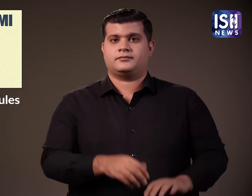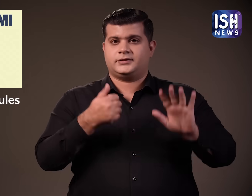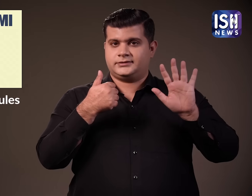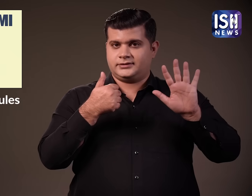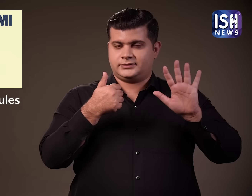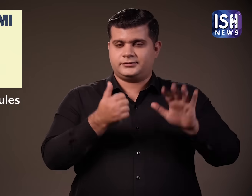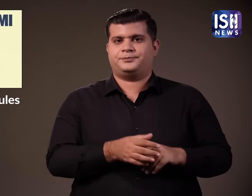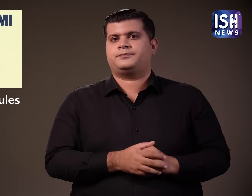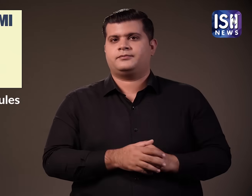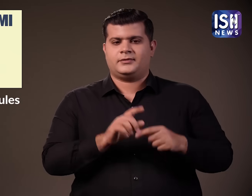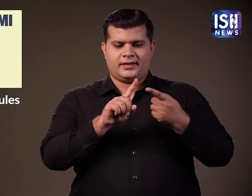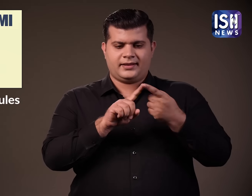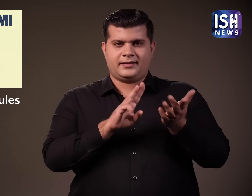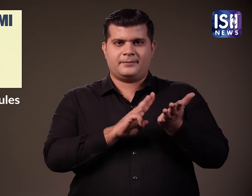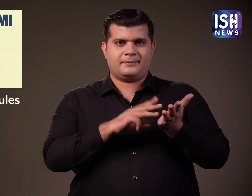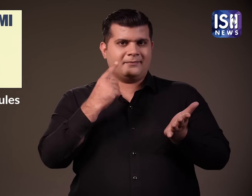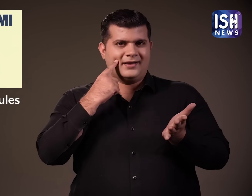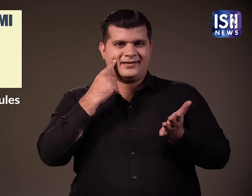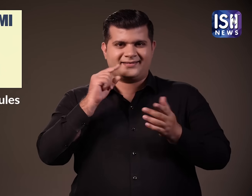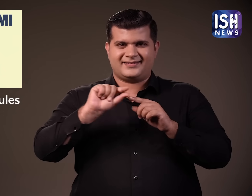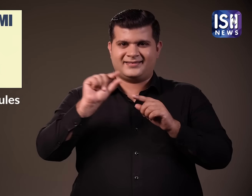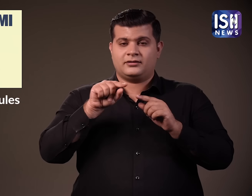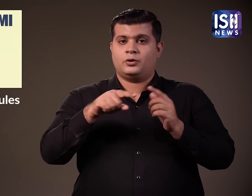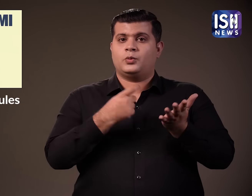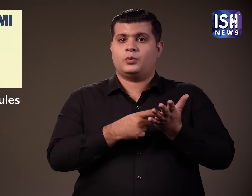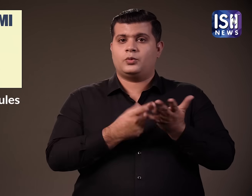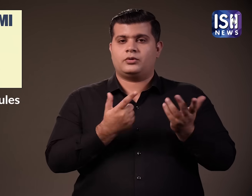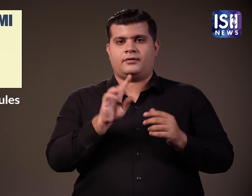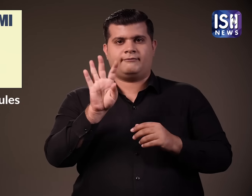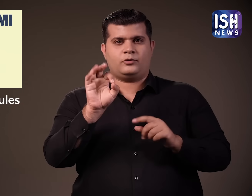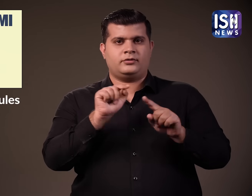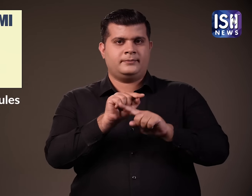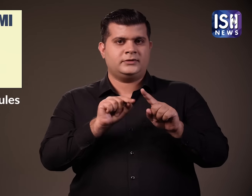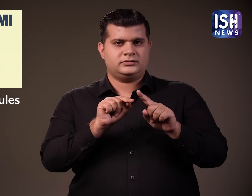6. The Rule of 40% EMI.